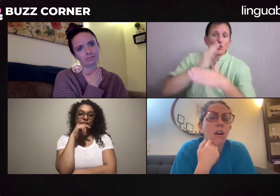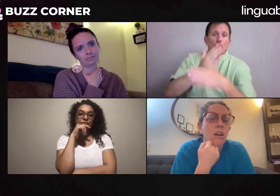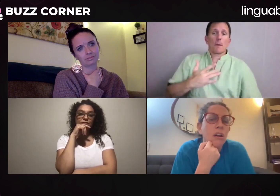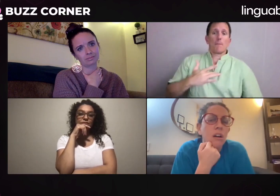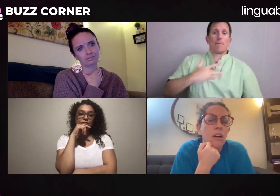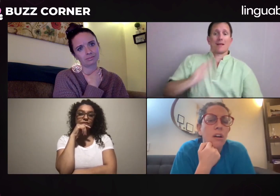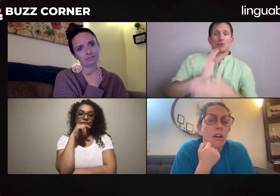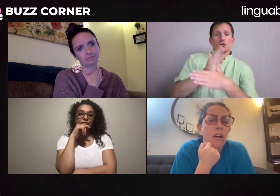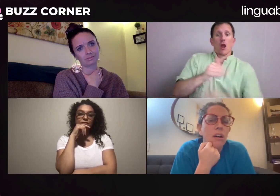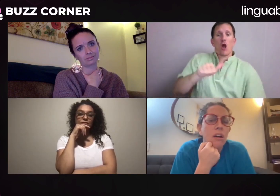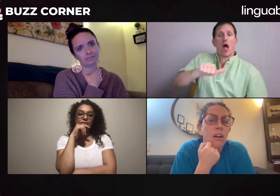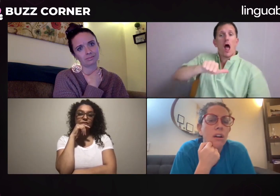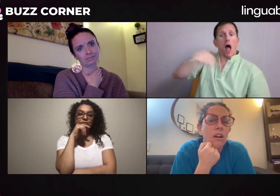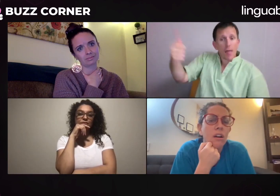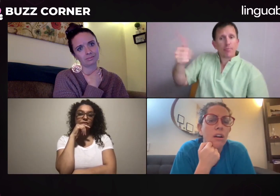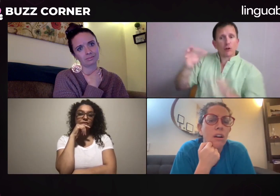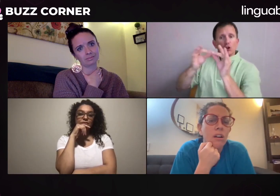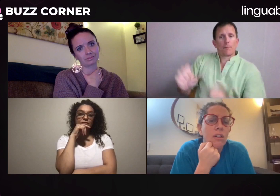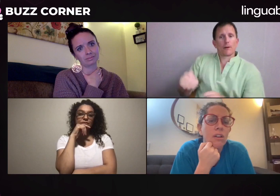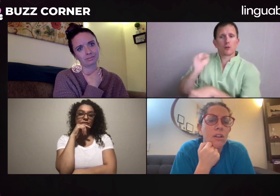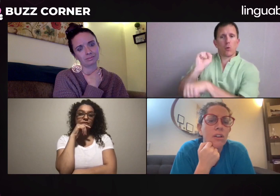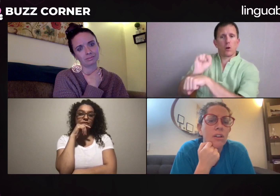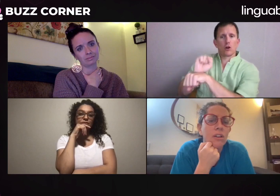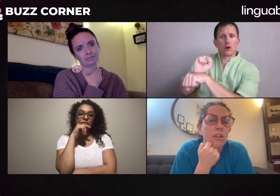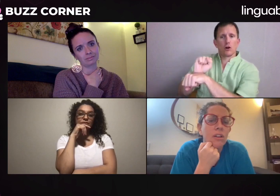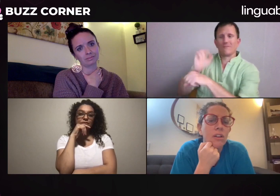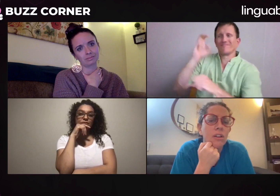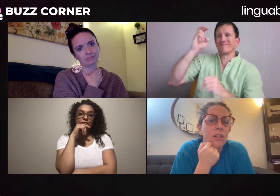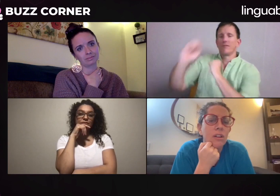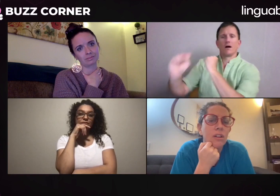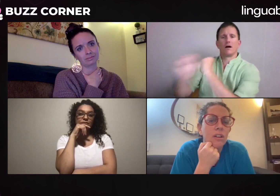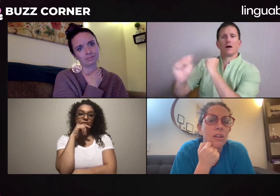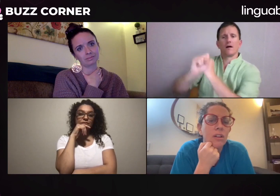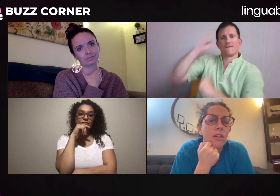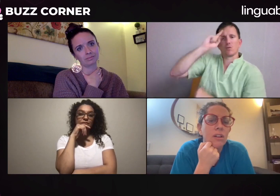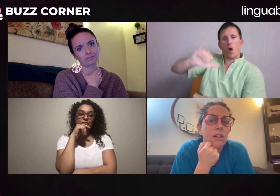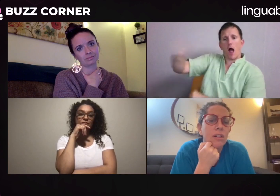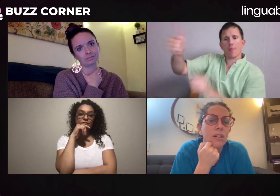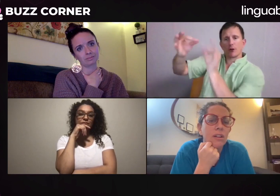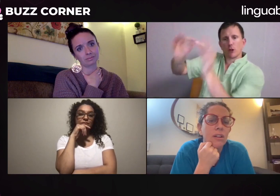I tend to share other interpreters work or promote for other interpreters.